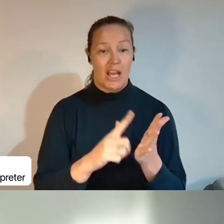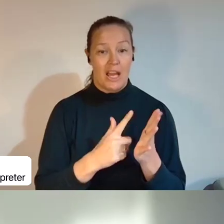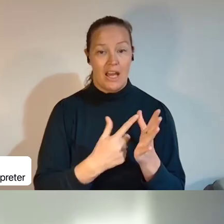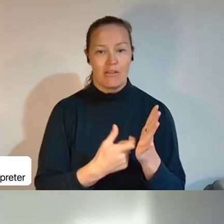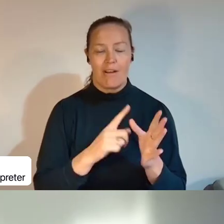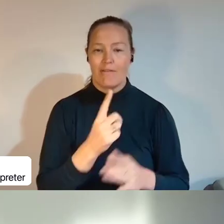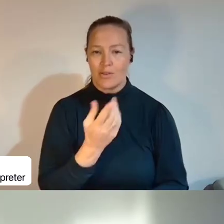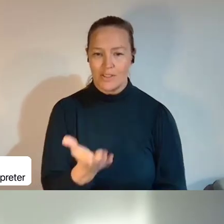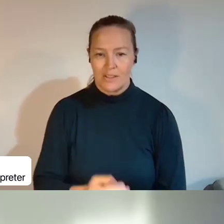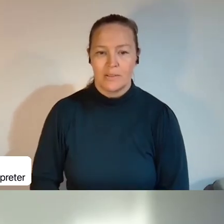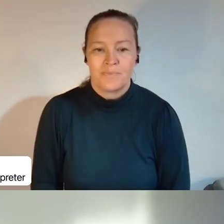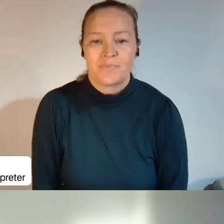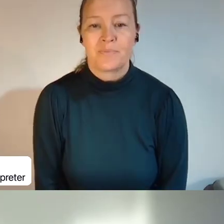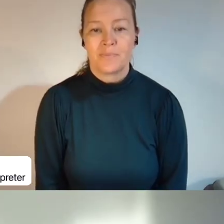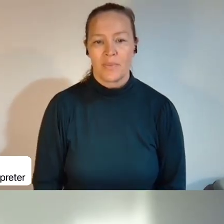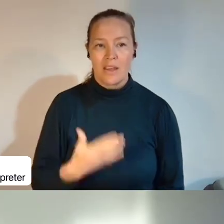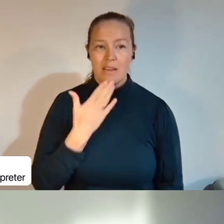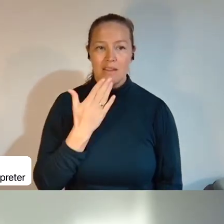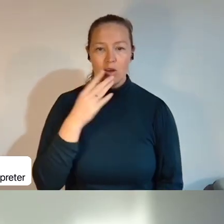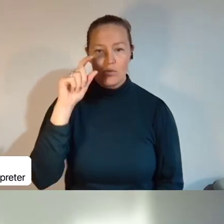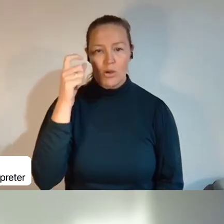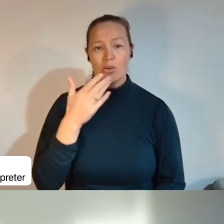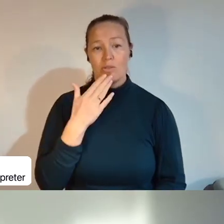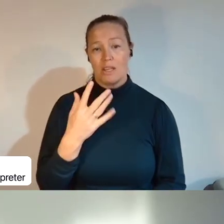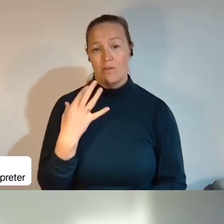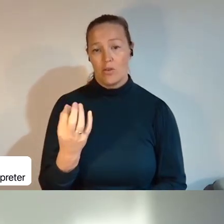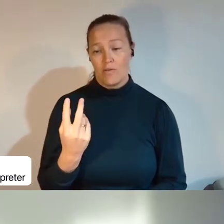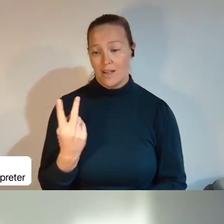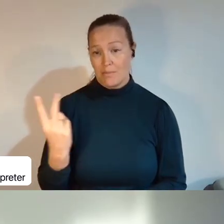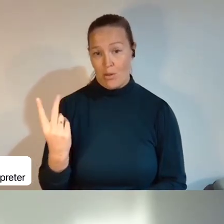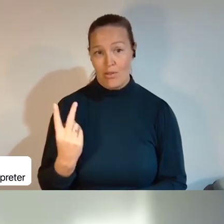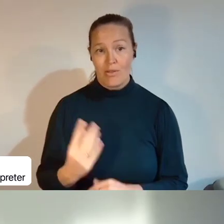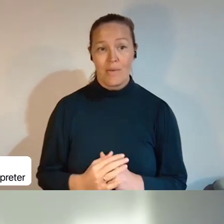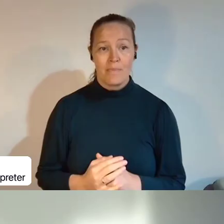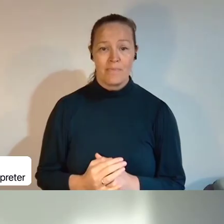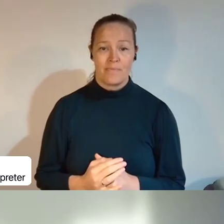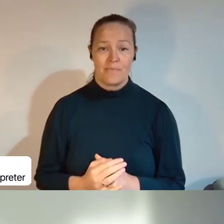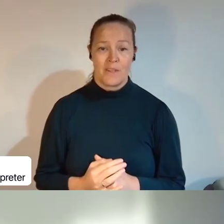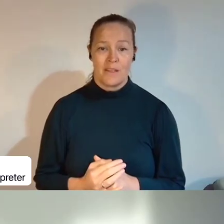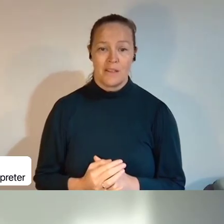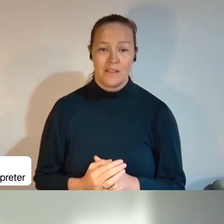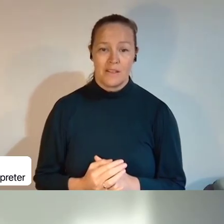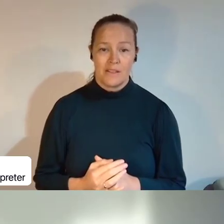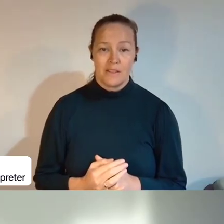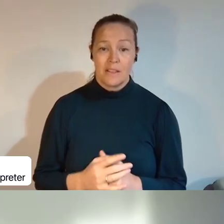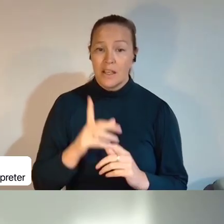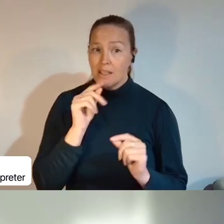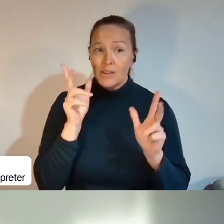thanks Mojo. Thanks for inviting David and I to speak today. Can everyone hear me? You never know,